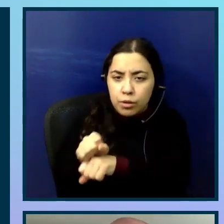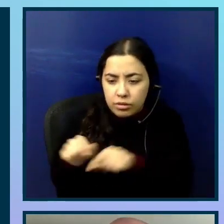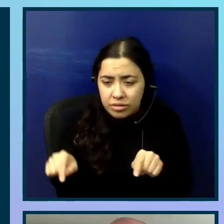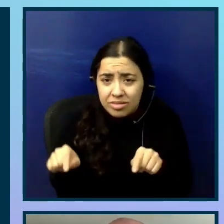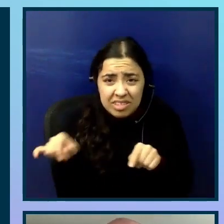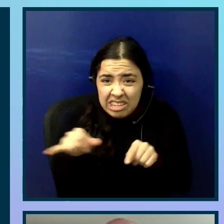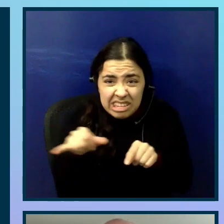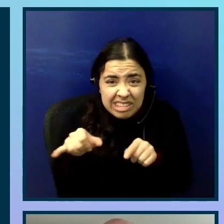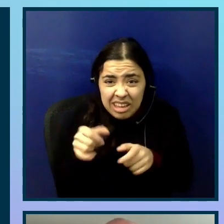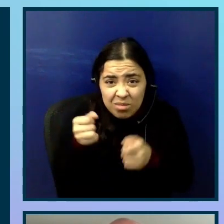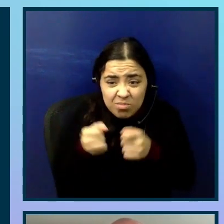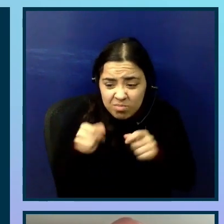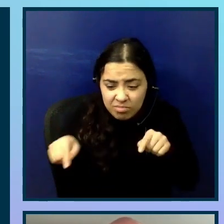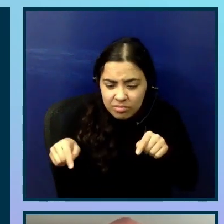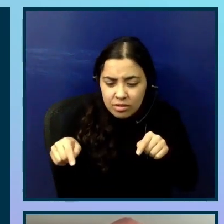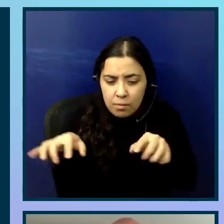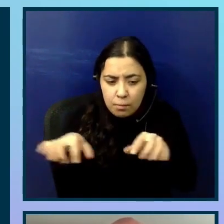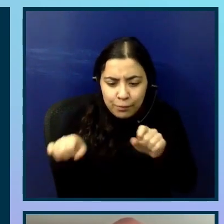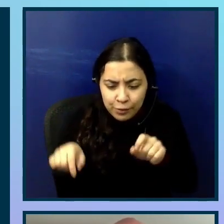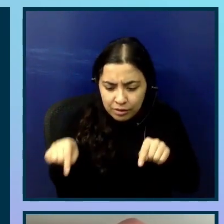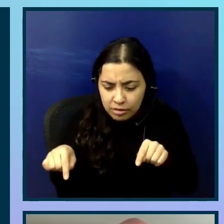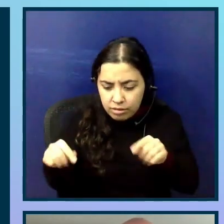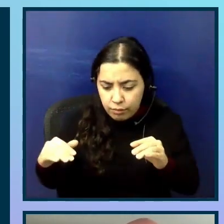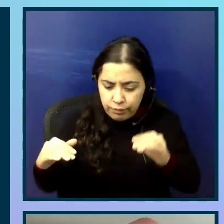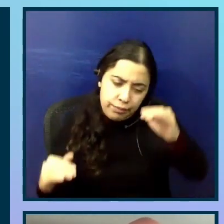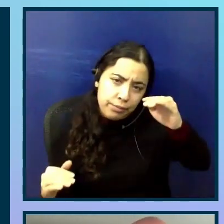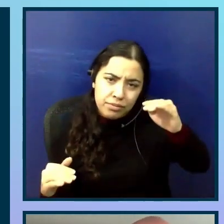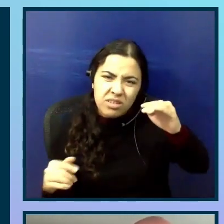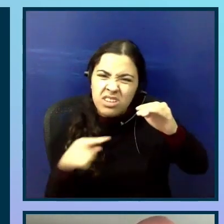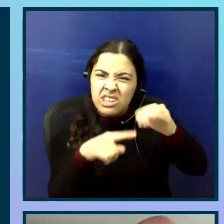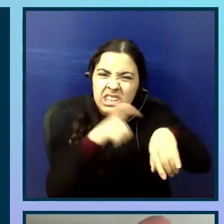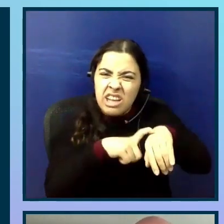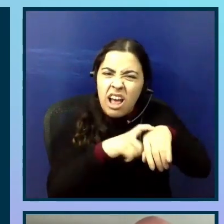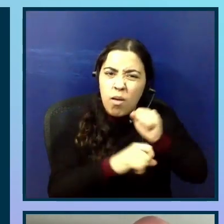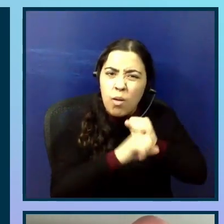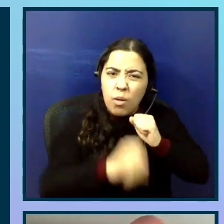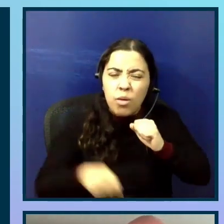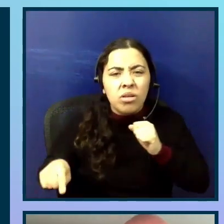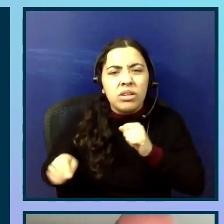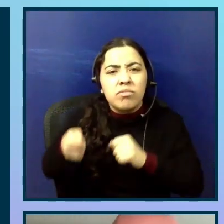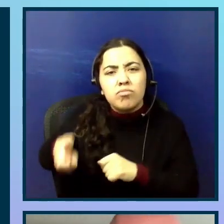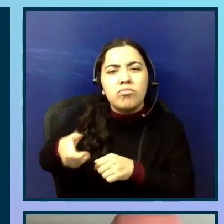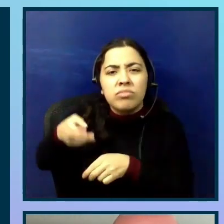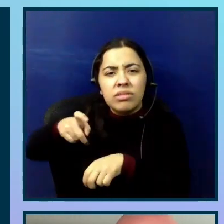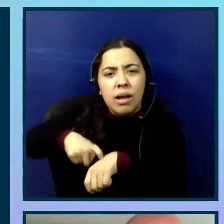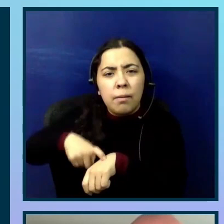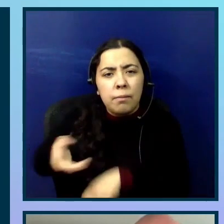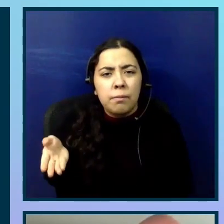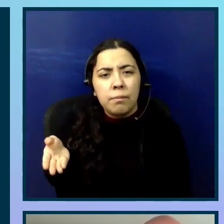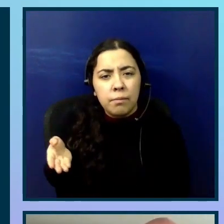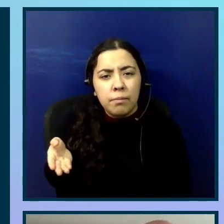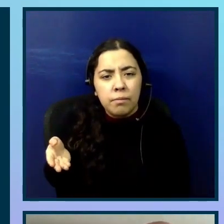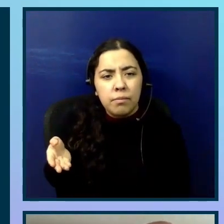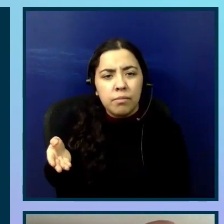even if the things were technically accessible. And then you would start asking things about all the systems, the 20 plus systems